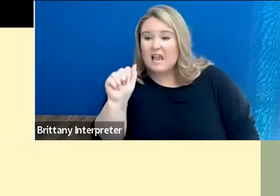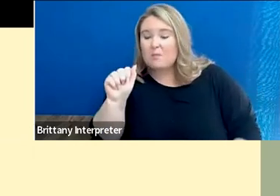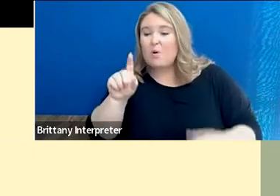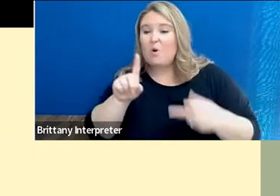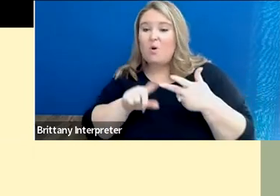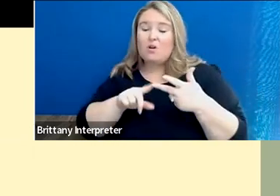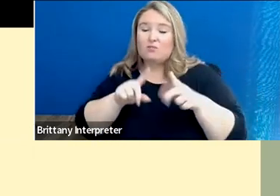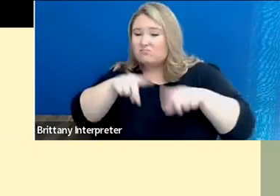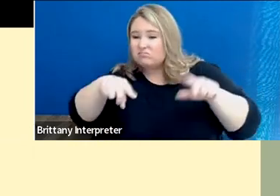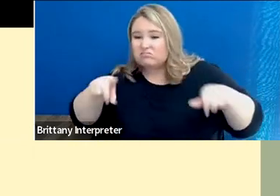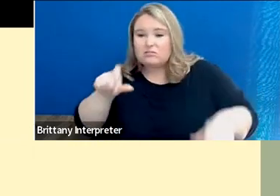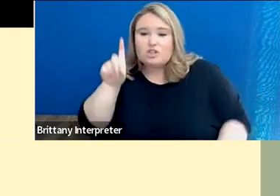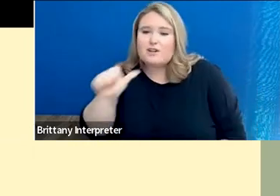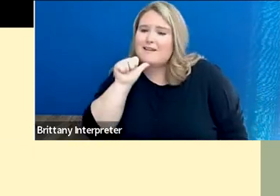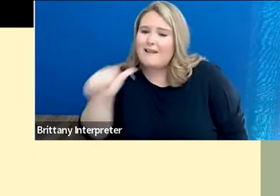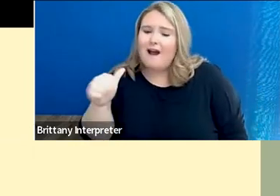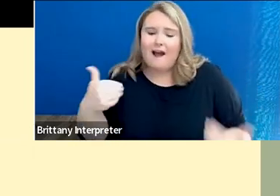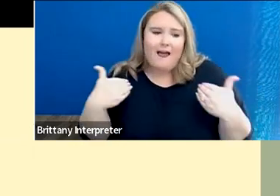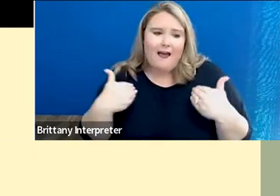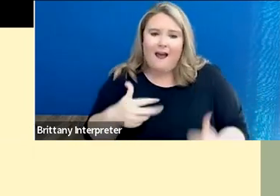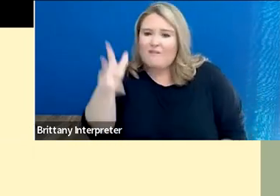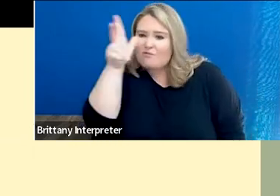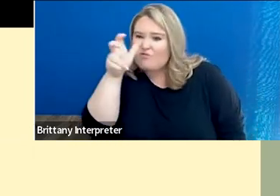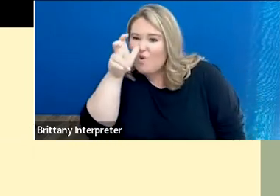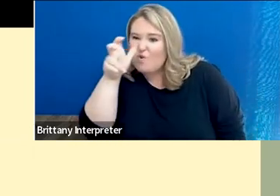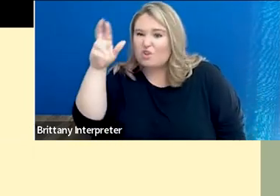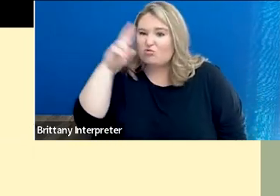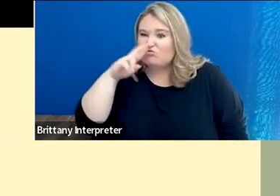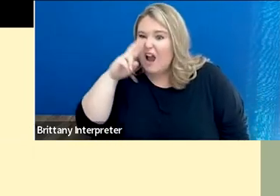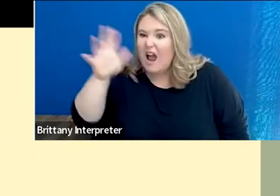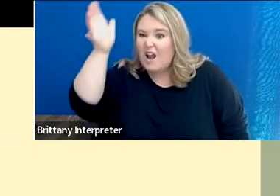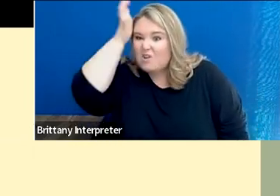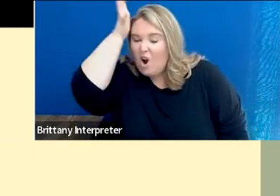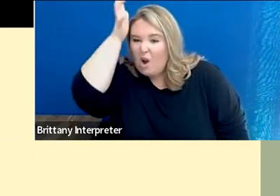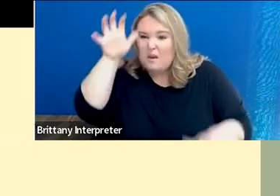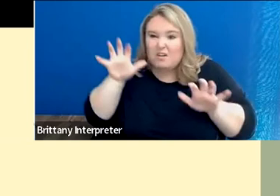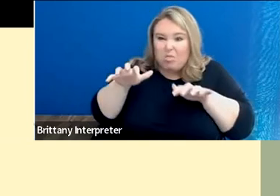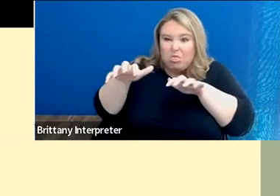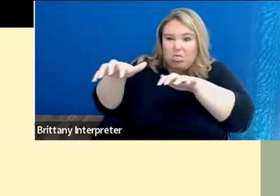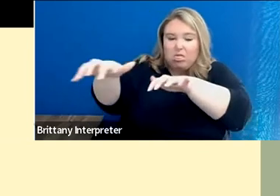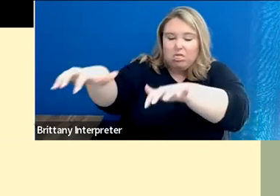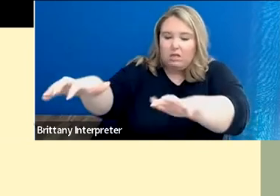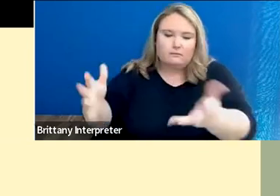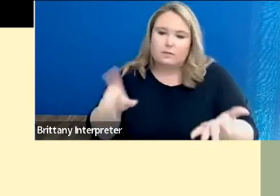and have a roach infestation or have garbage laying in the hallways, laying in the trash rooms, for people, or on the streets.